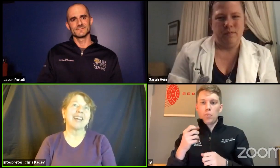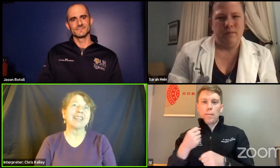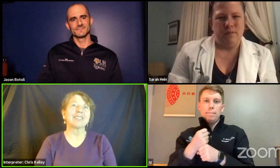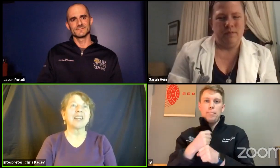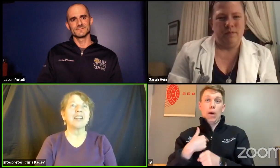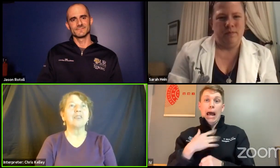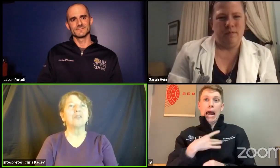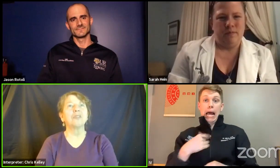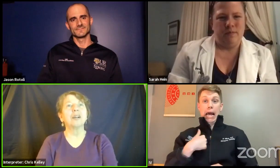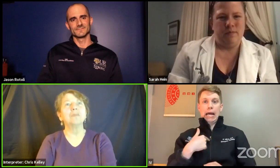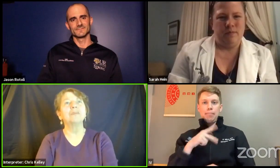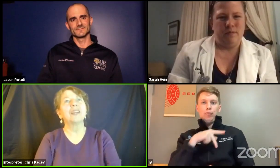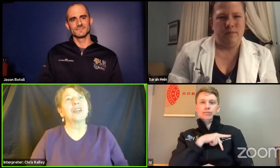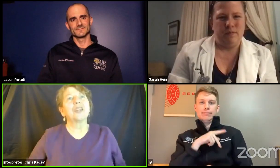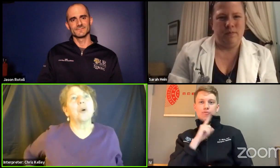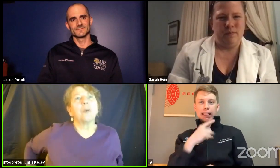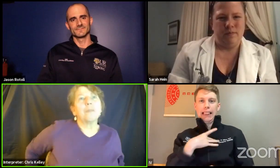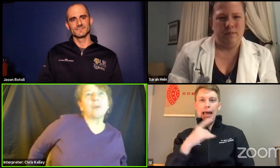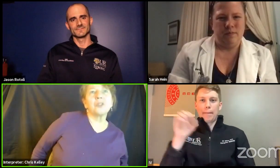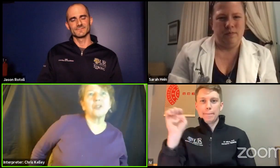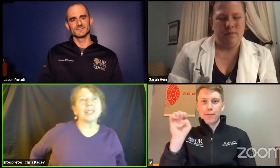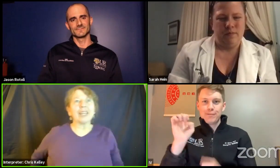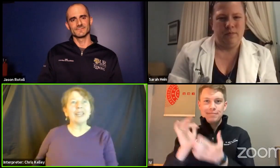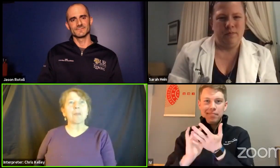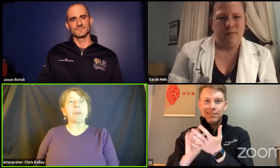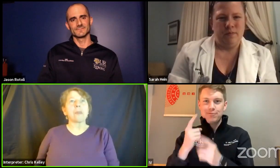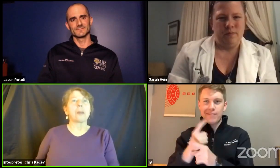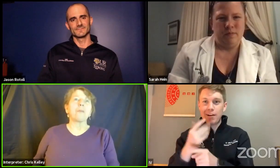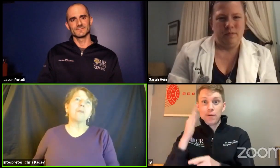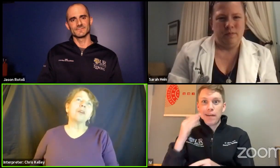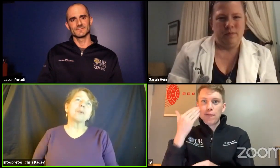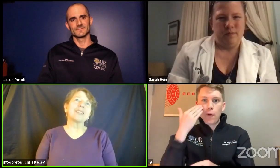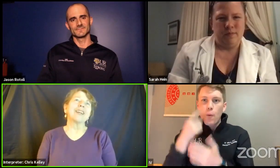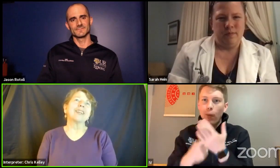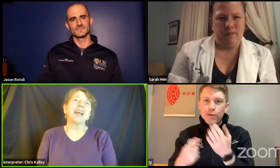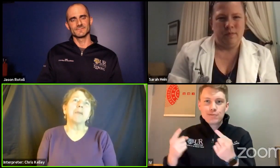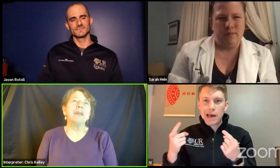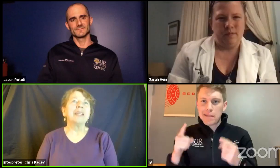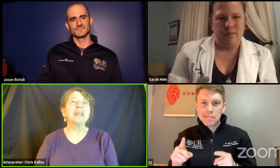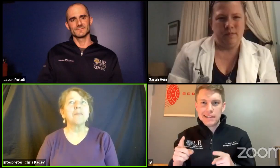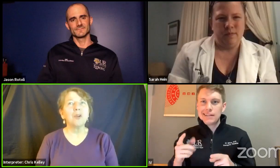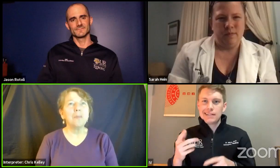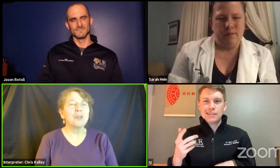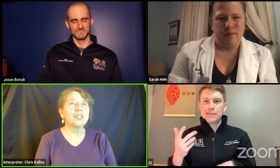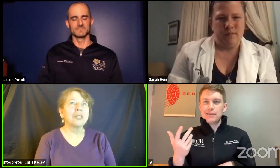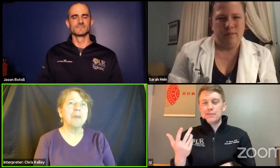area, which mimics a heart attack symptom. So, don't feel bad. It's our job